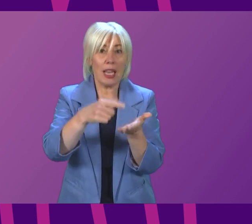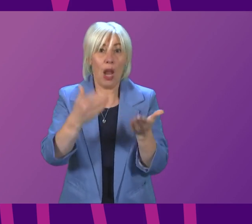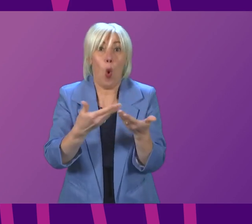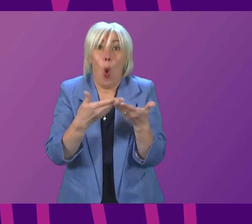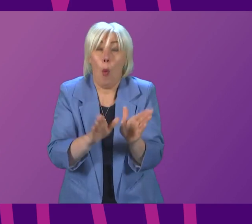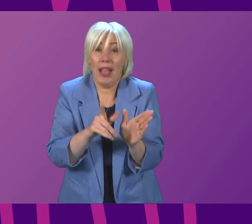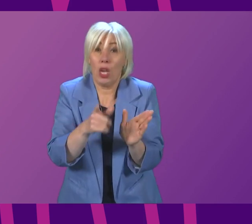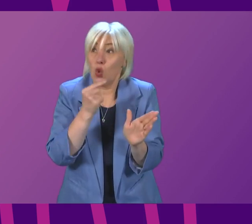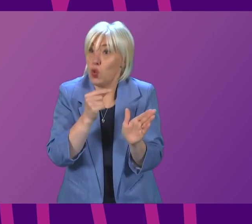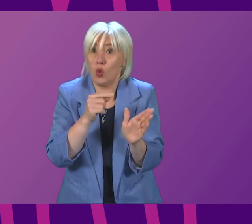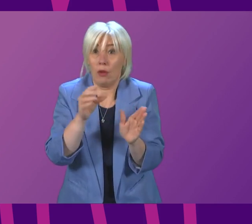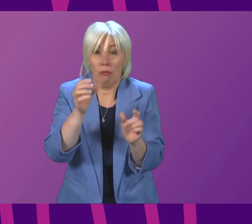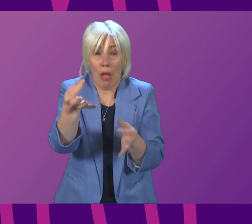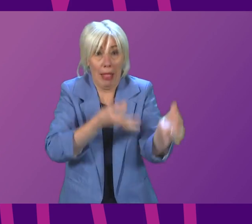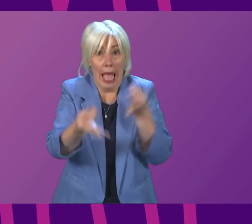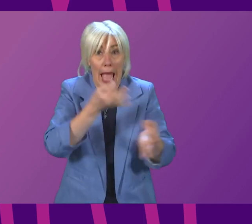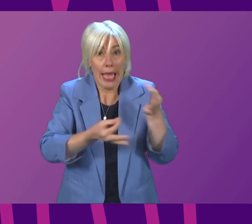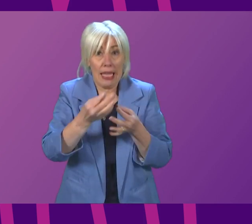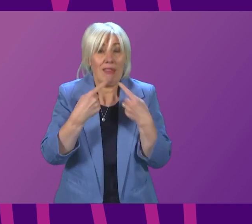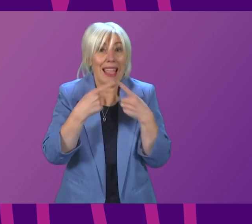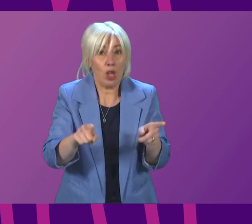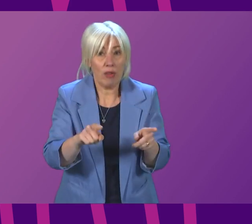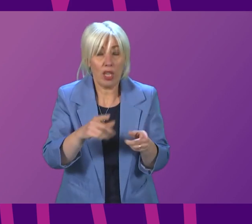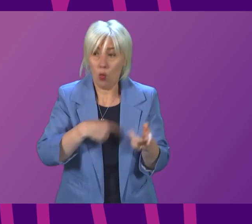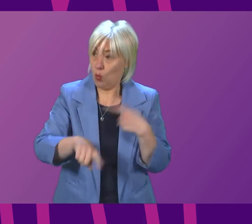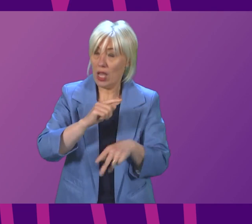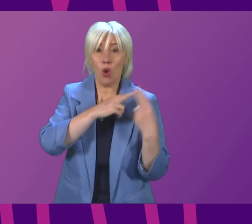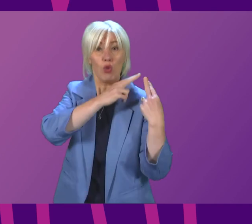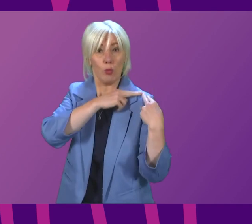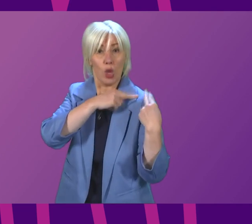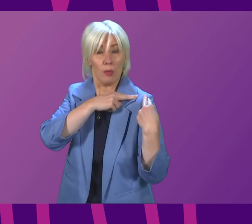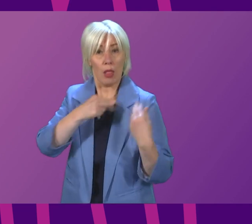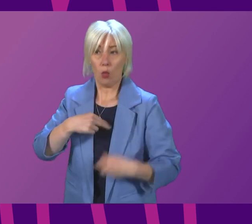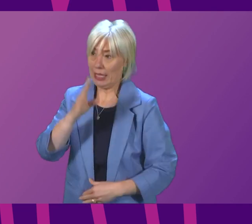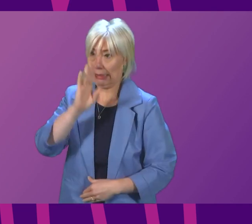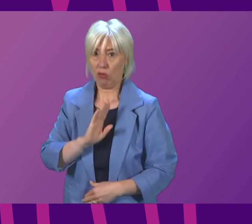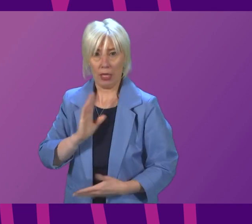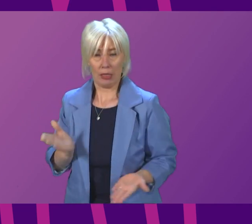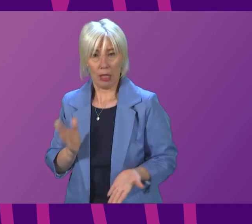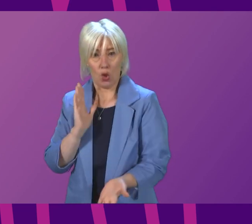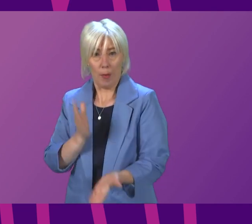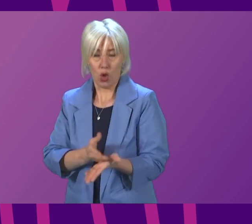be flowing soon as well, because we take seriously our responsibilities to allocate money and